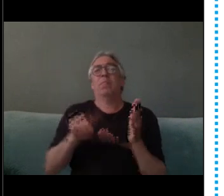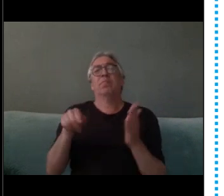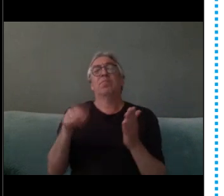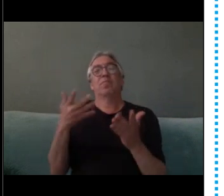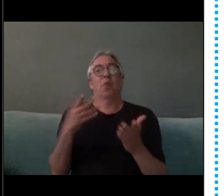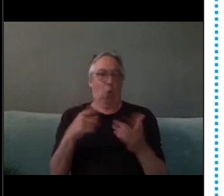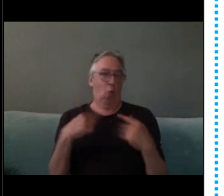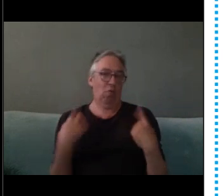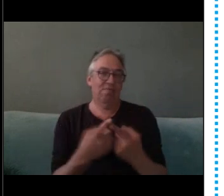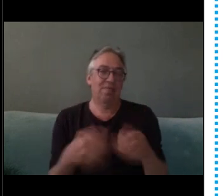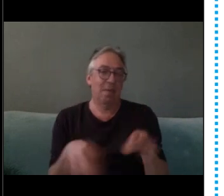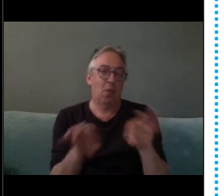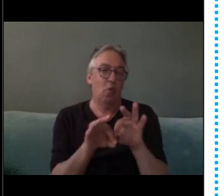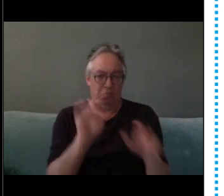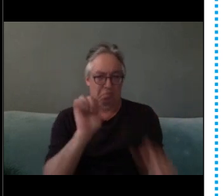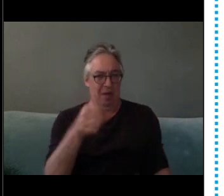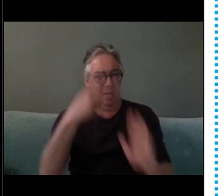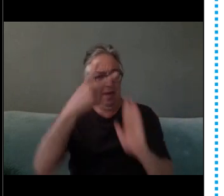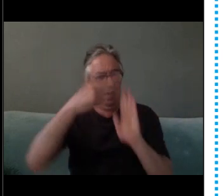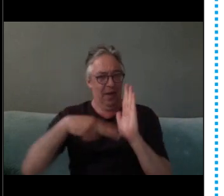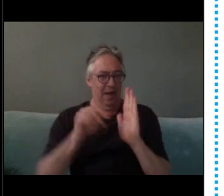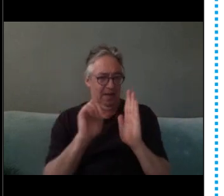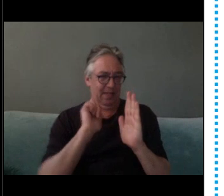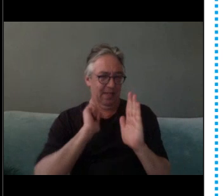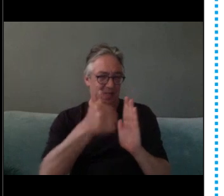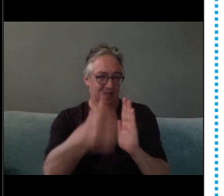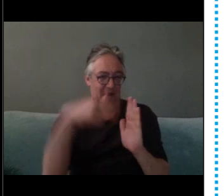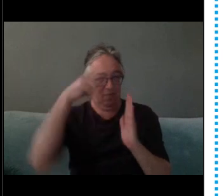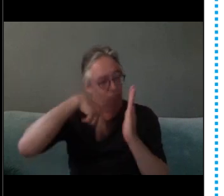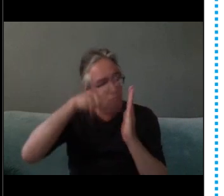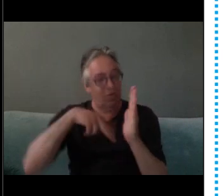You can check in the links, there is more detailed information.